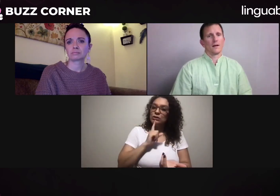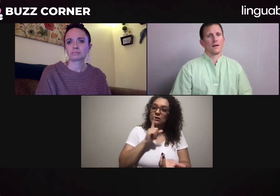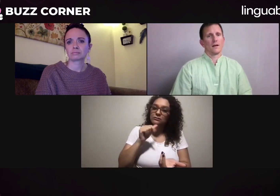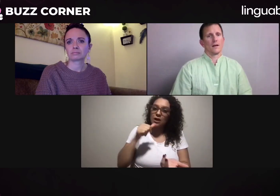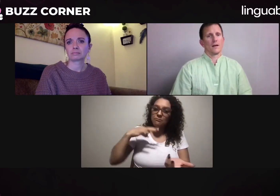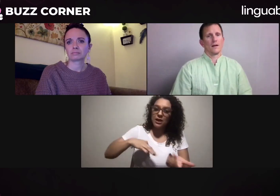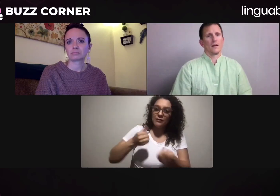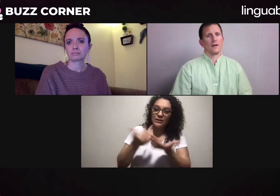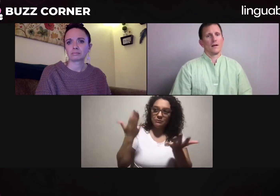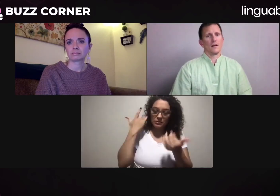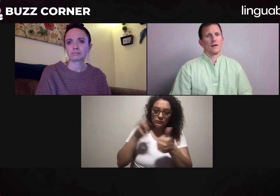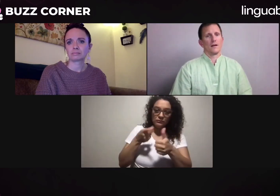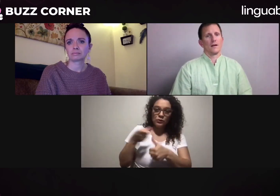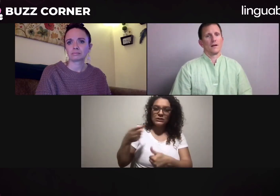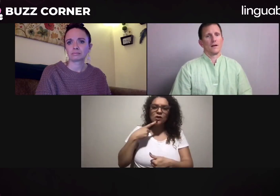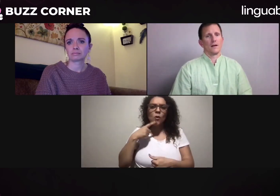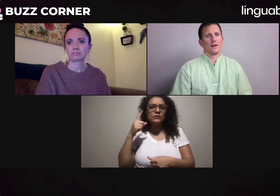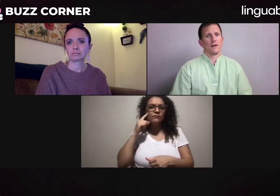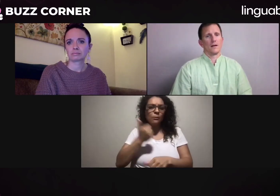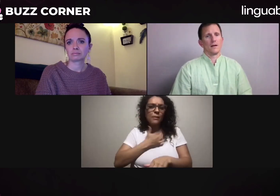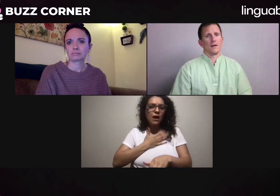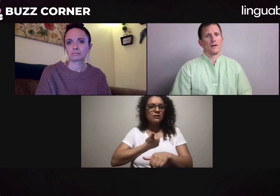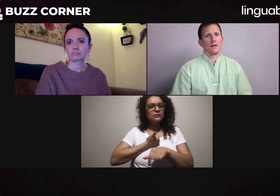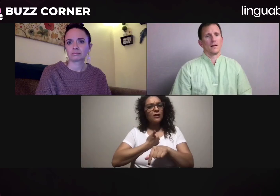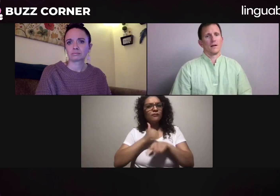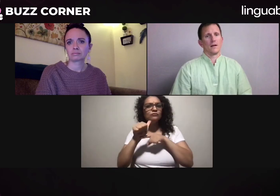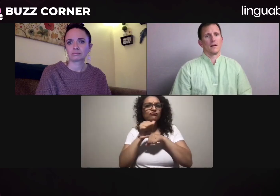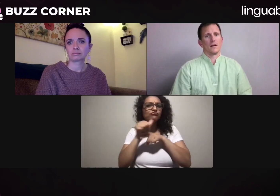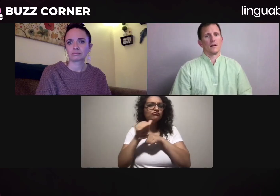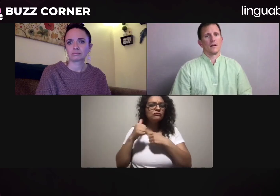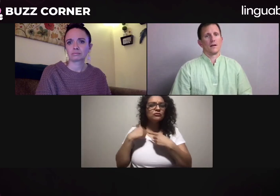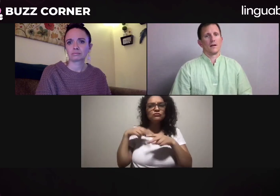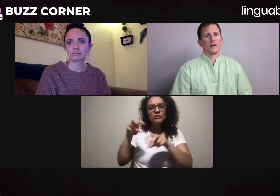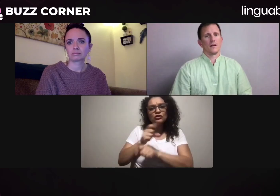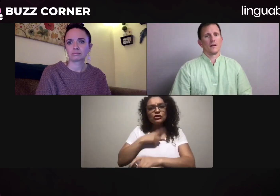right there that that brings into question what the benefit is here, right?